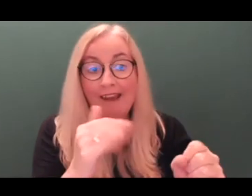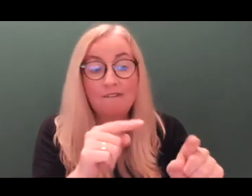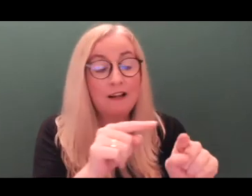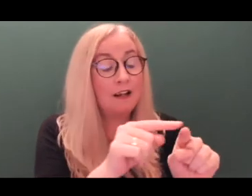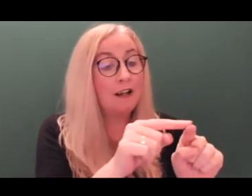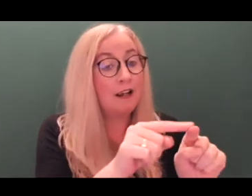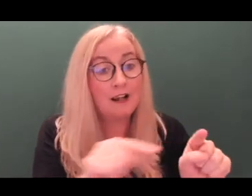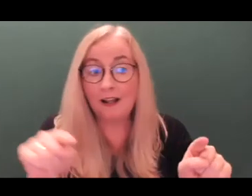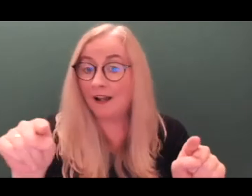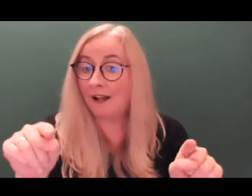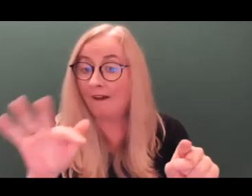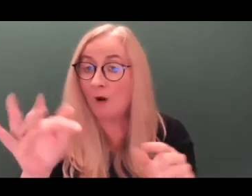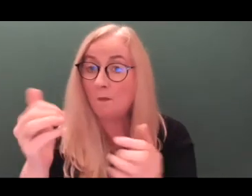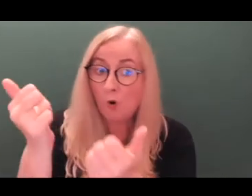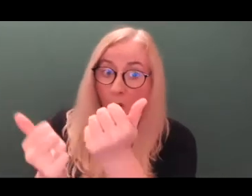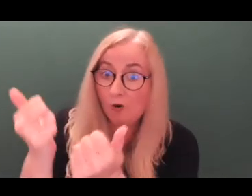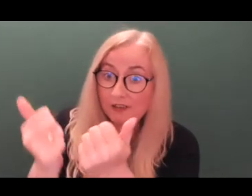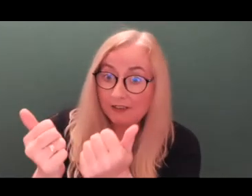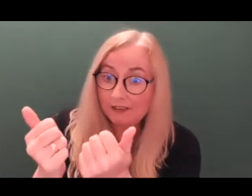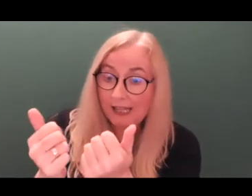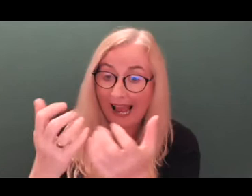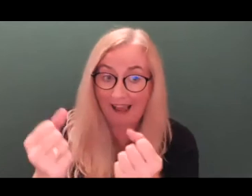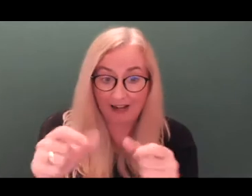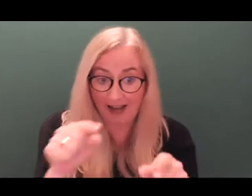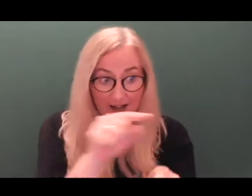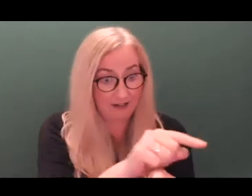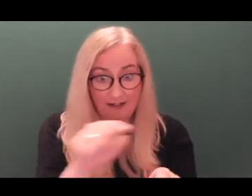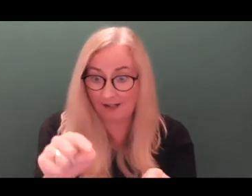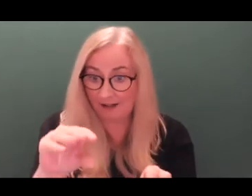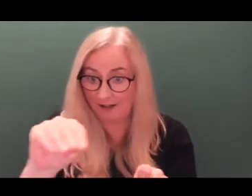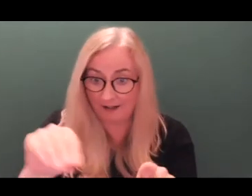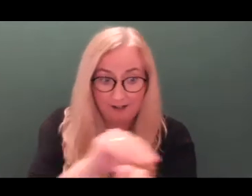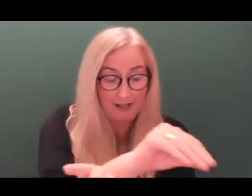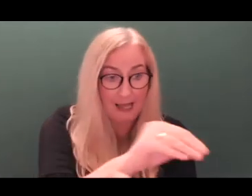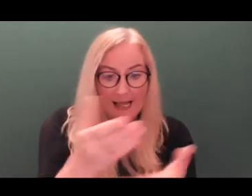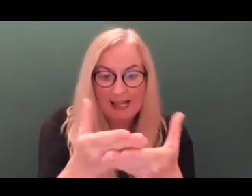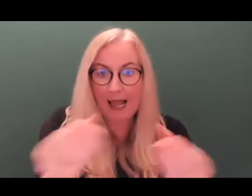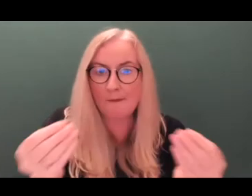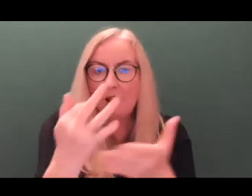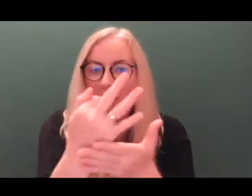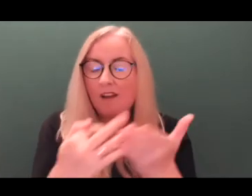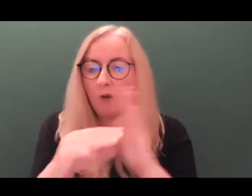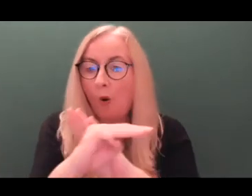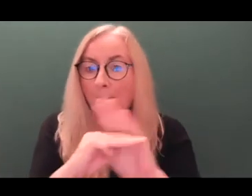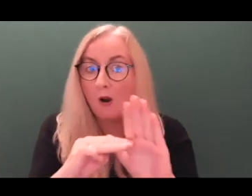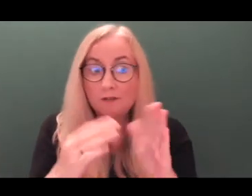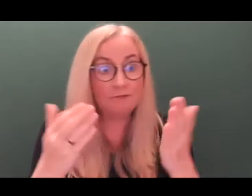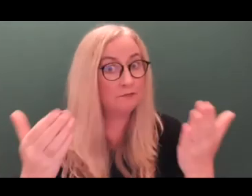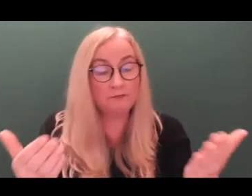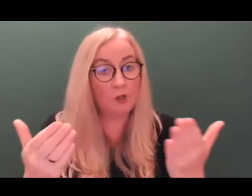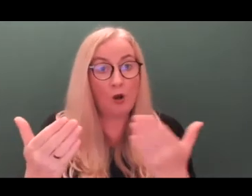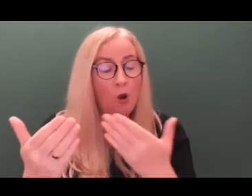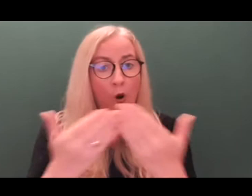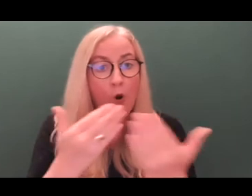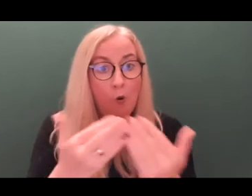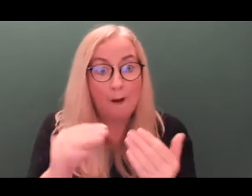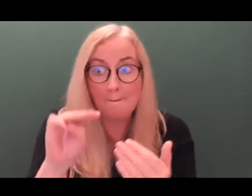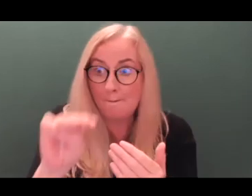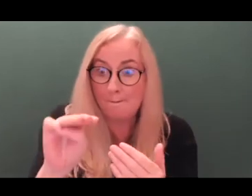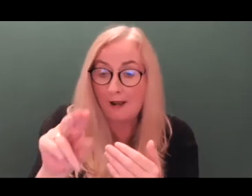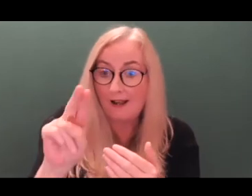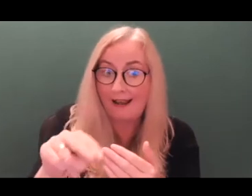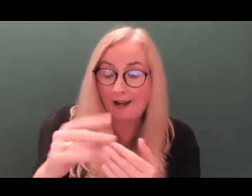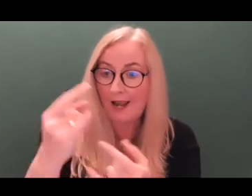court, and there is a gap then for a few months, what could potentially happen in that period?